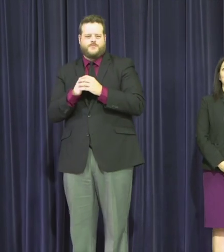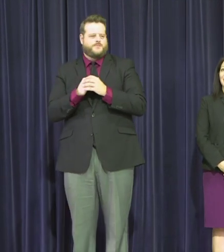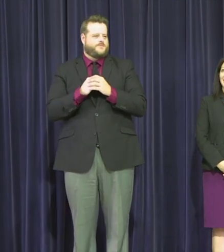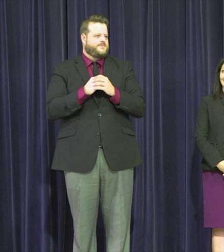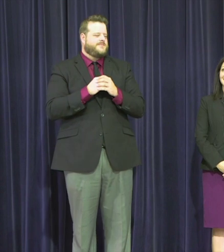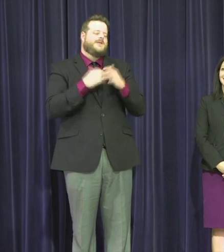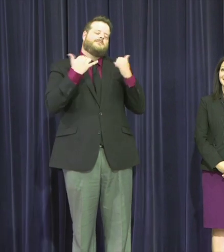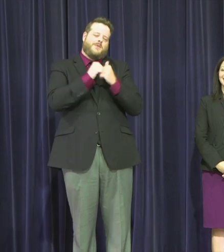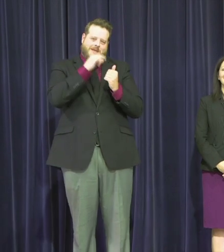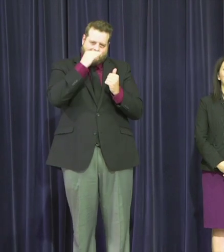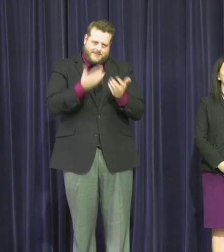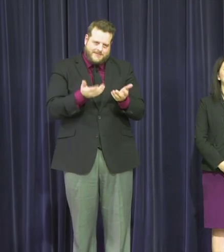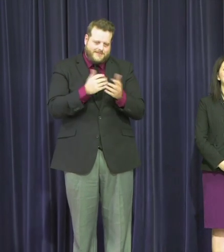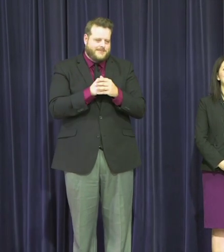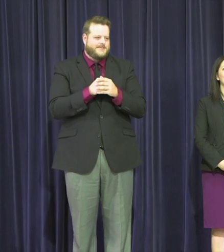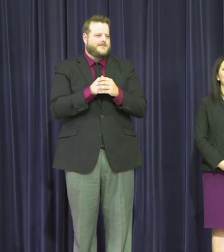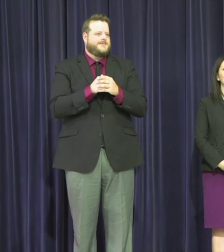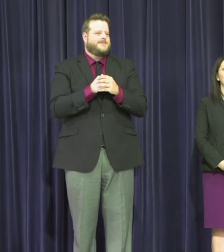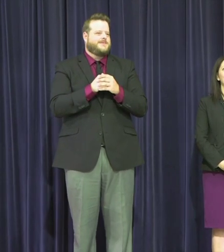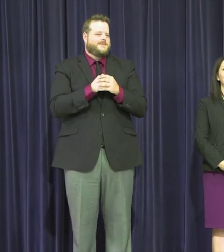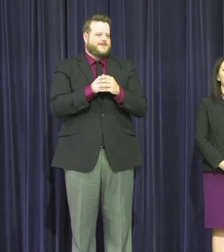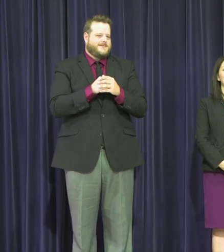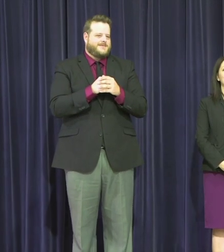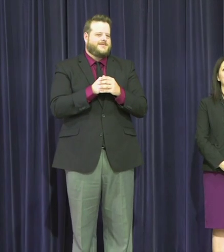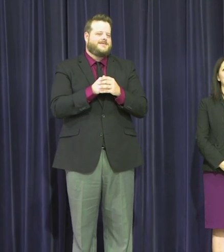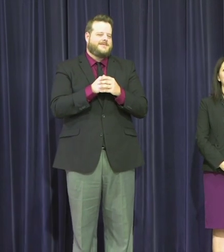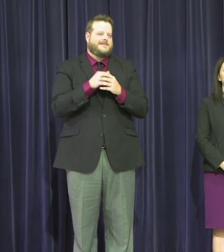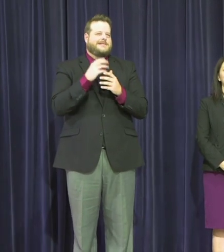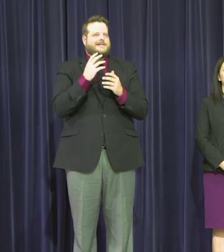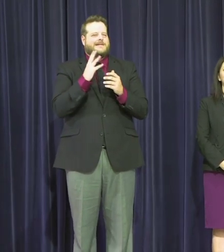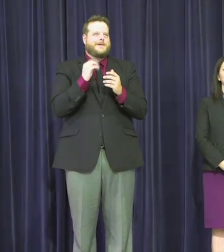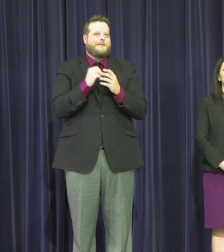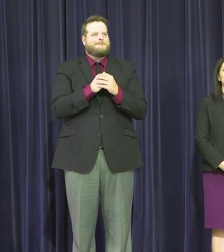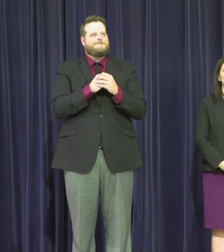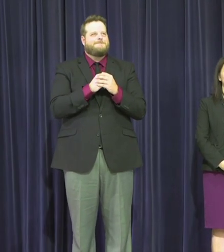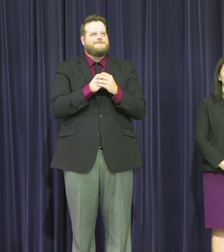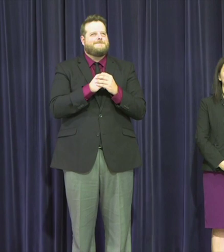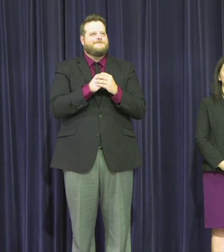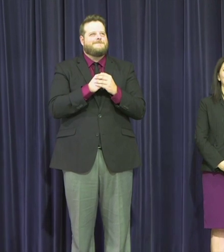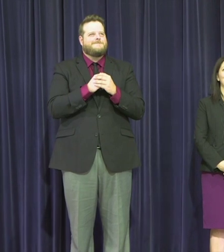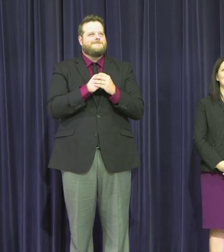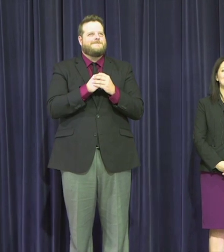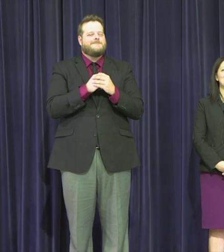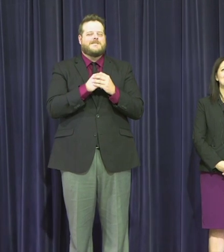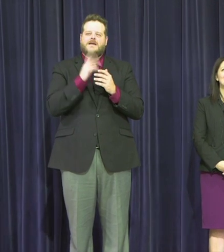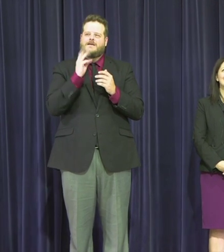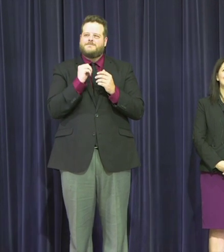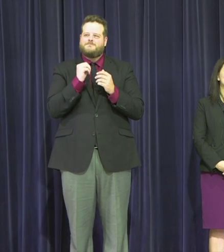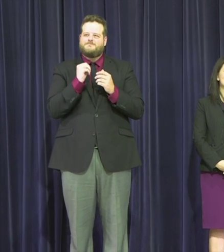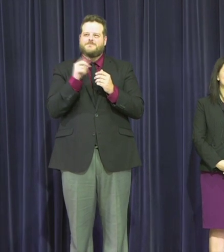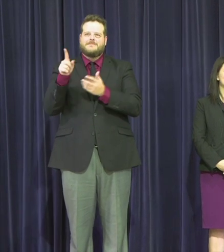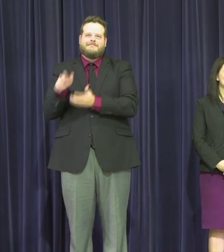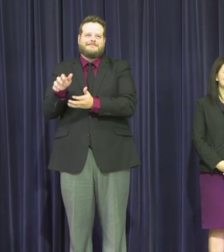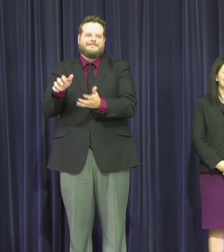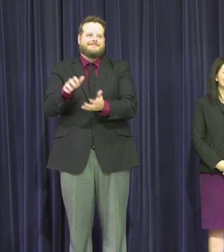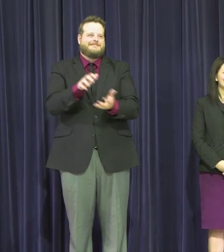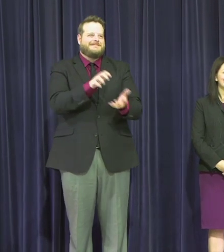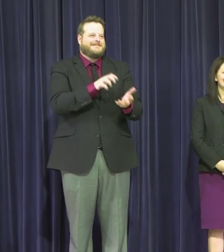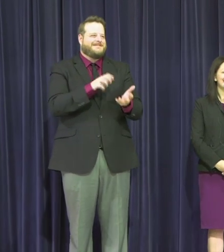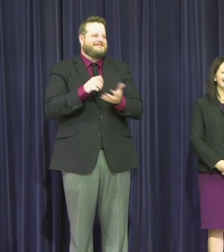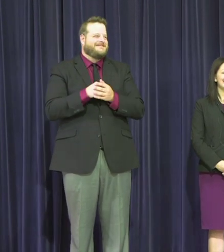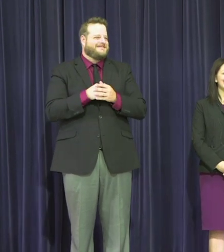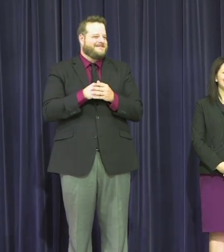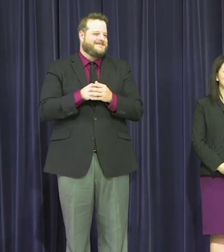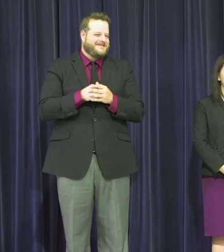Play with my kids.